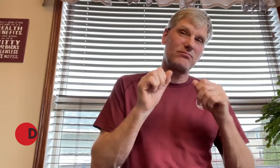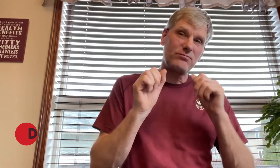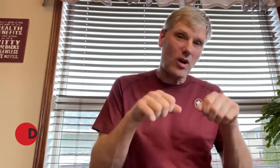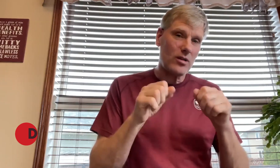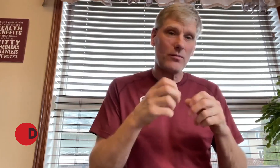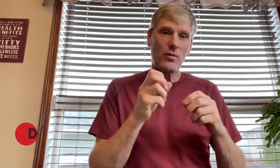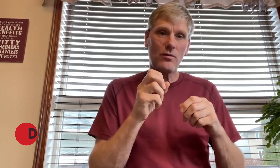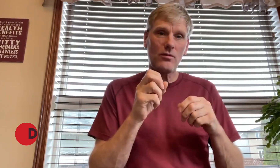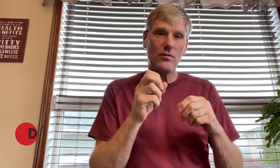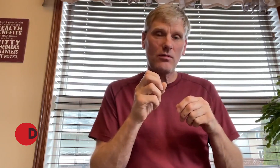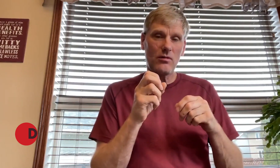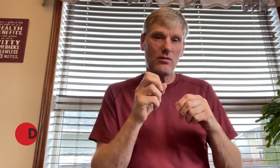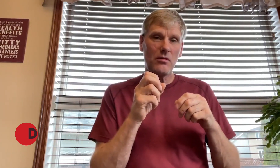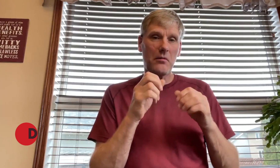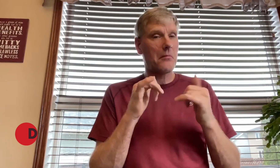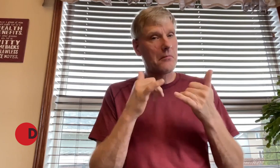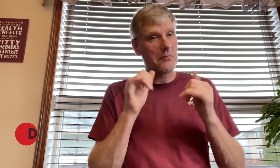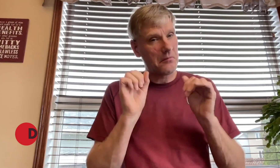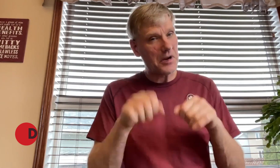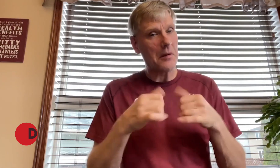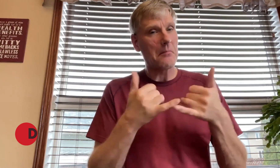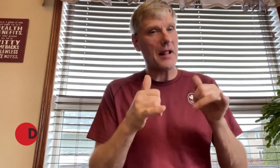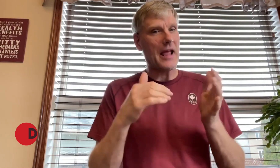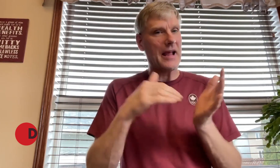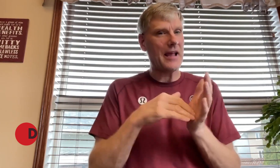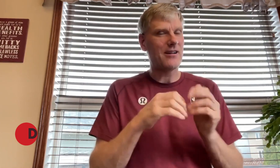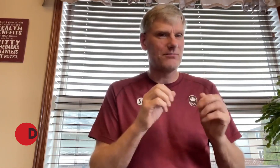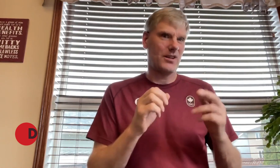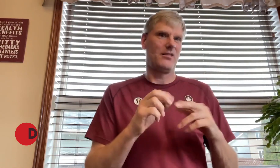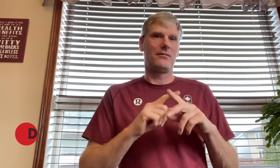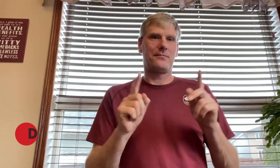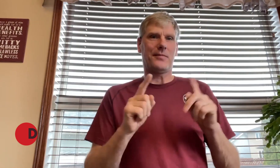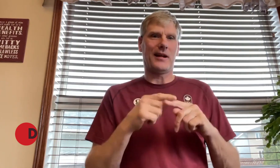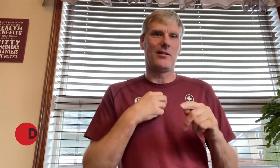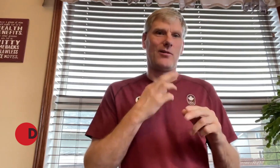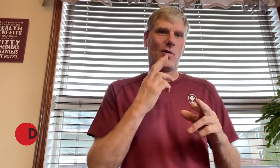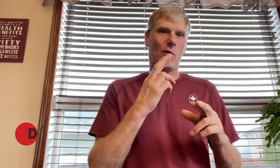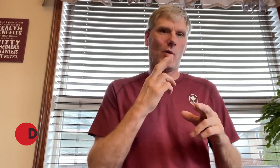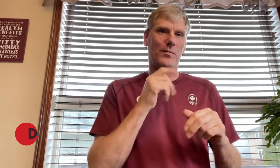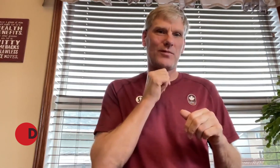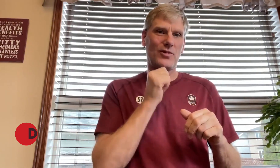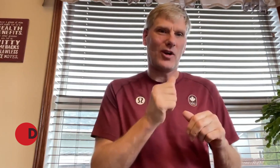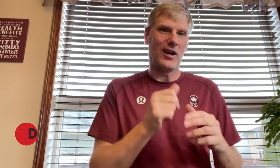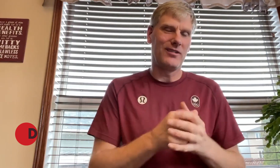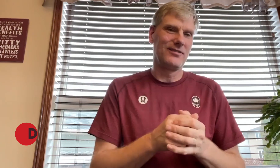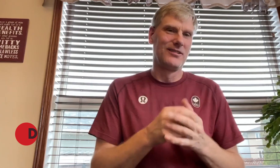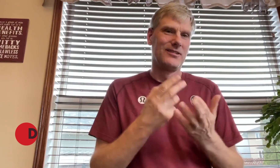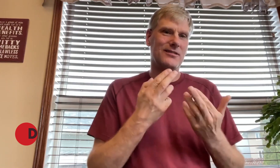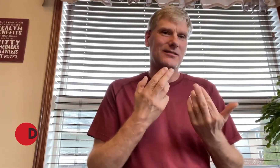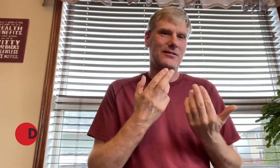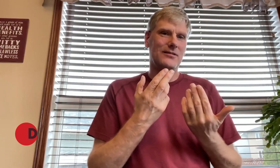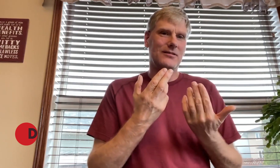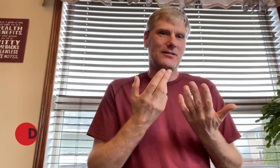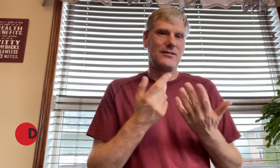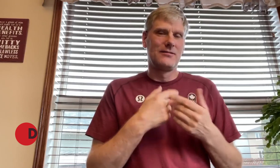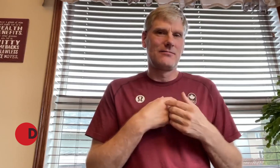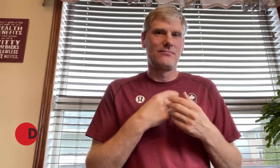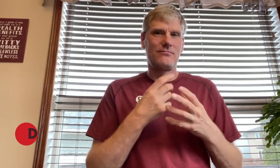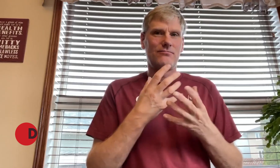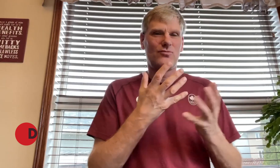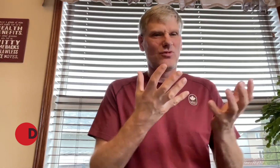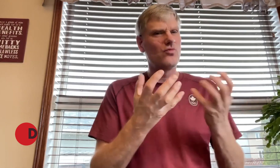There is a possibility that I might play again but I hope not.